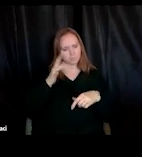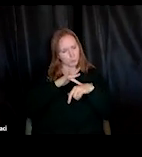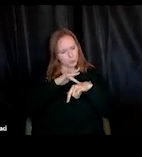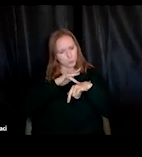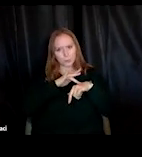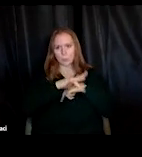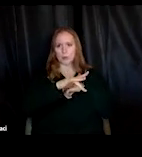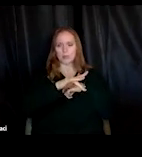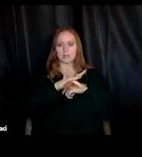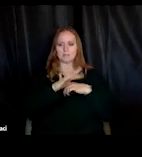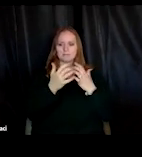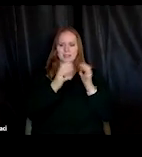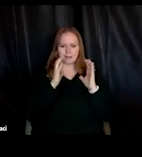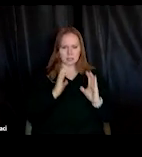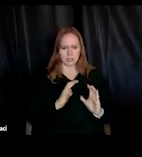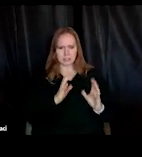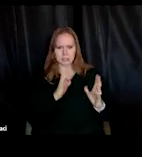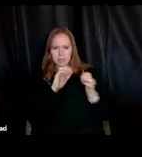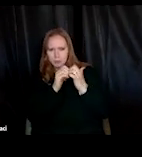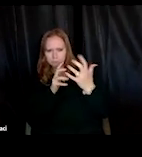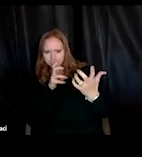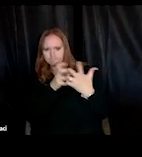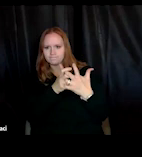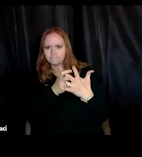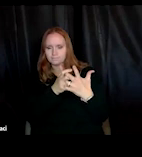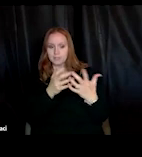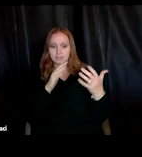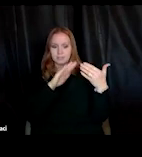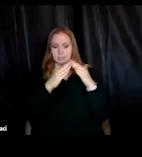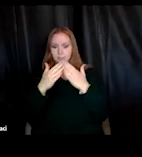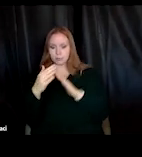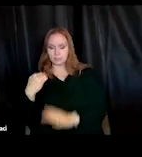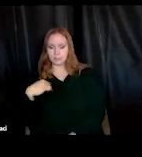And so coming together as a community, we devised three programs